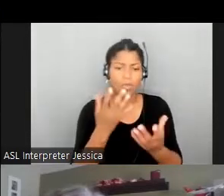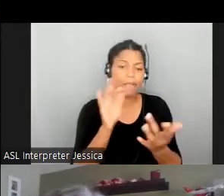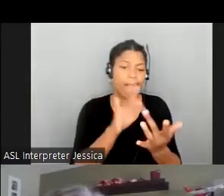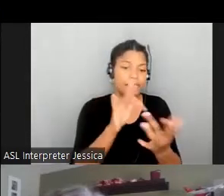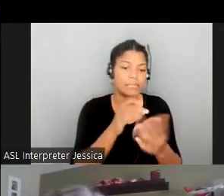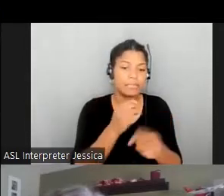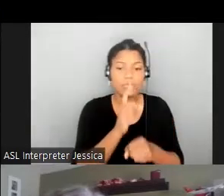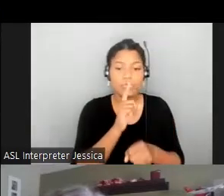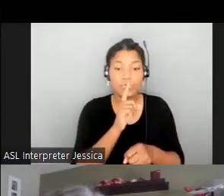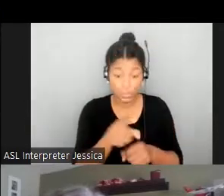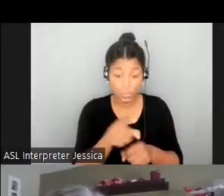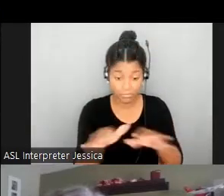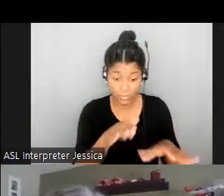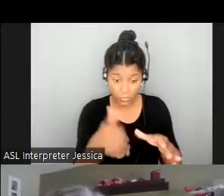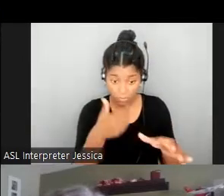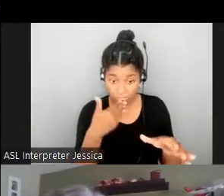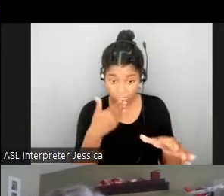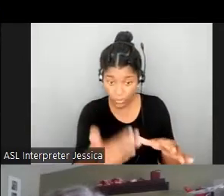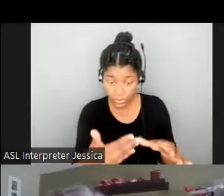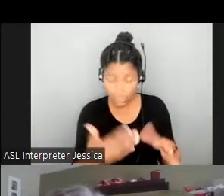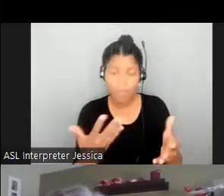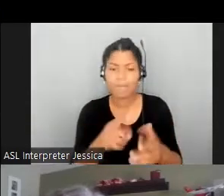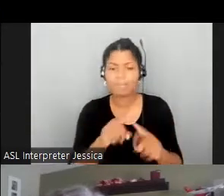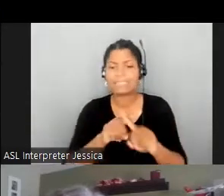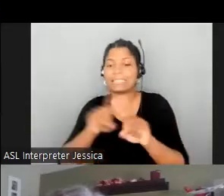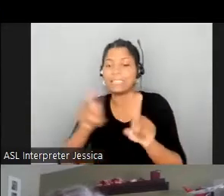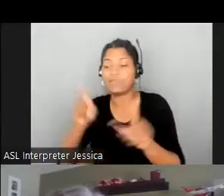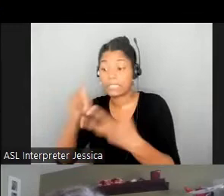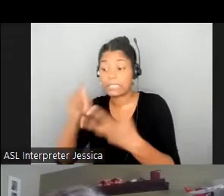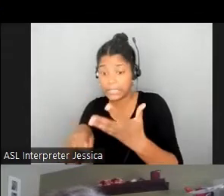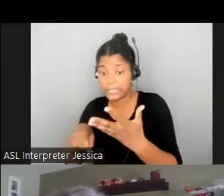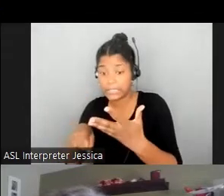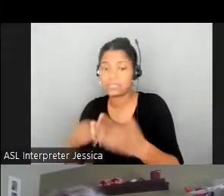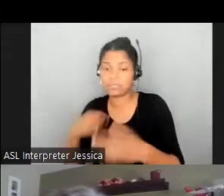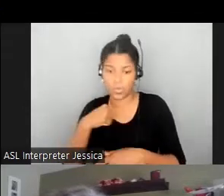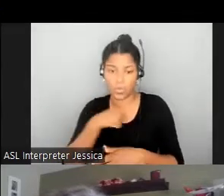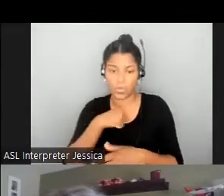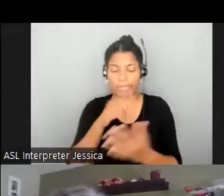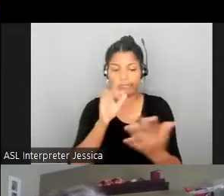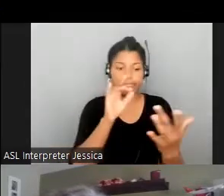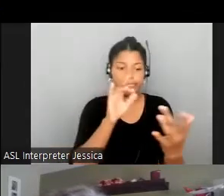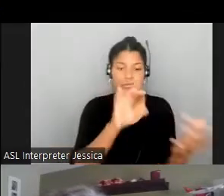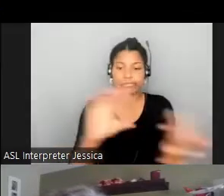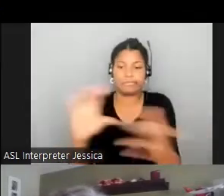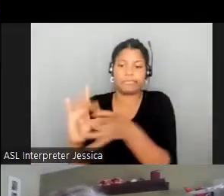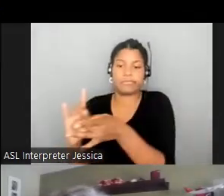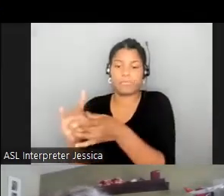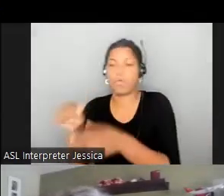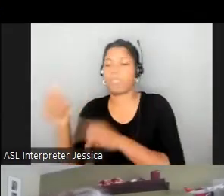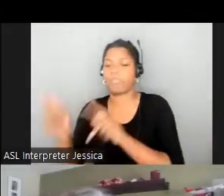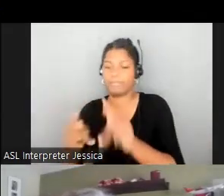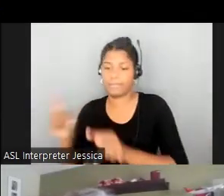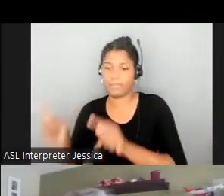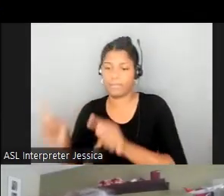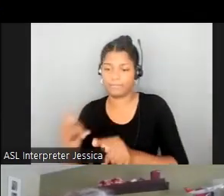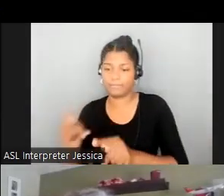Or if they developed different needs, we would help them get linked with new resources.